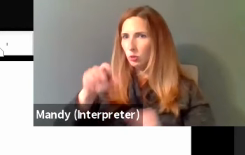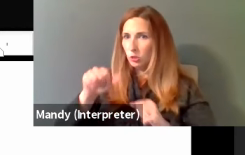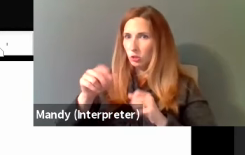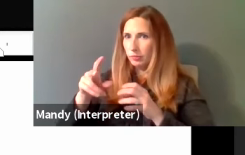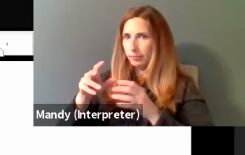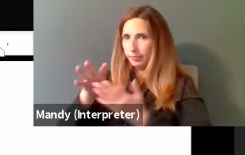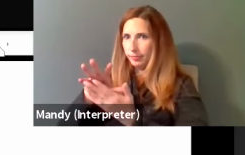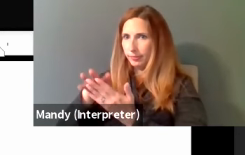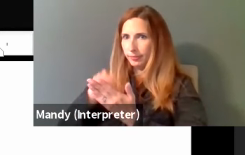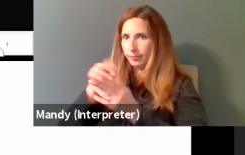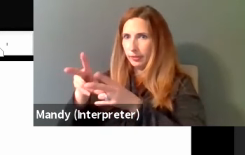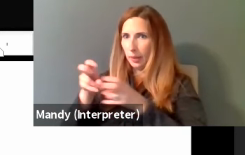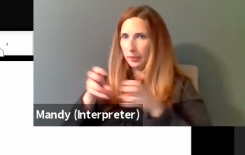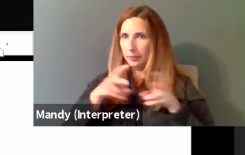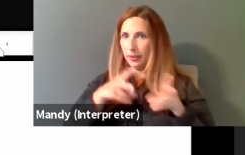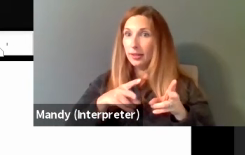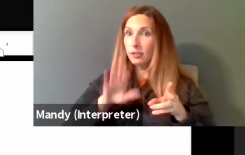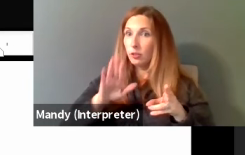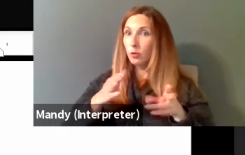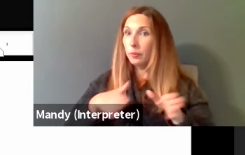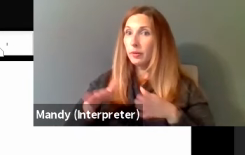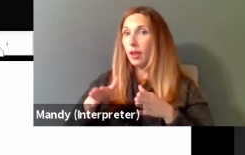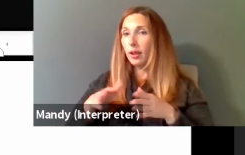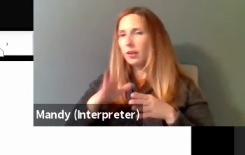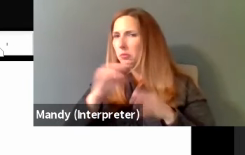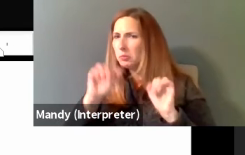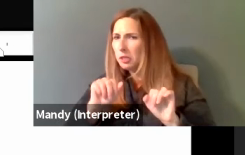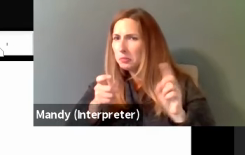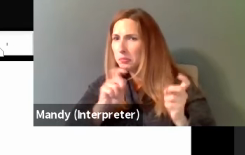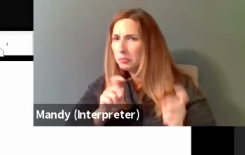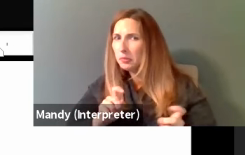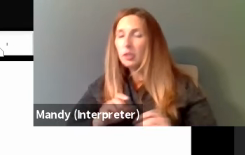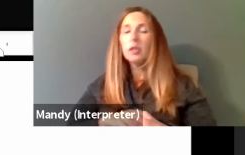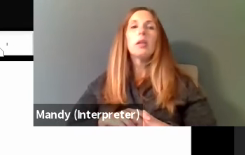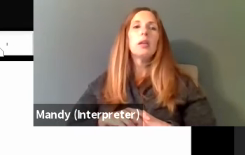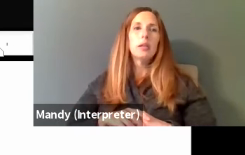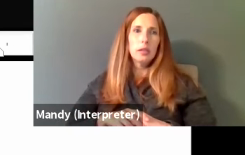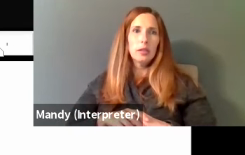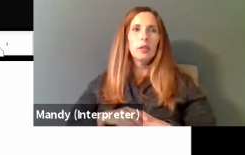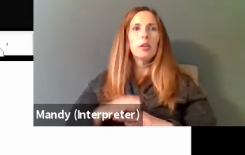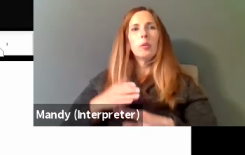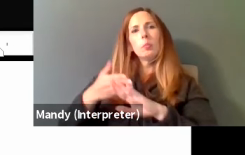And before I tell you what Exodus's purpose of having a language access plan is